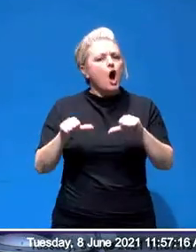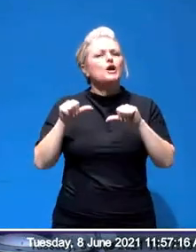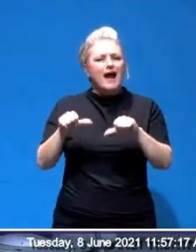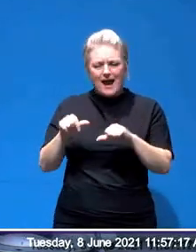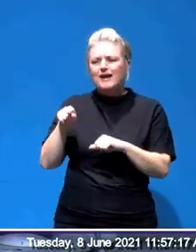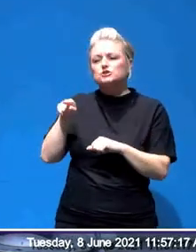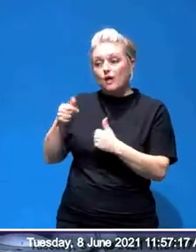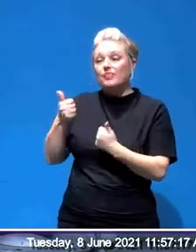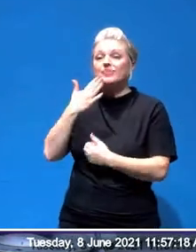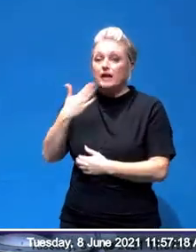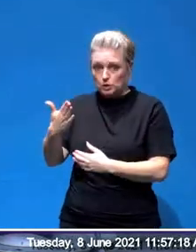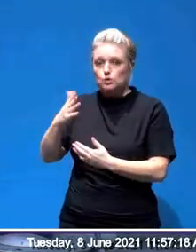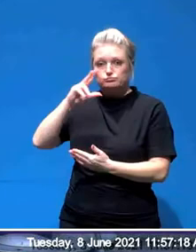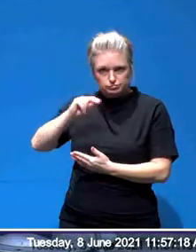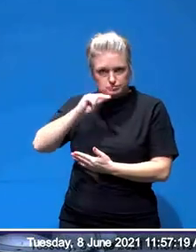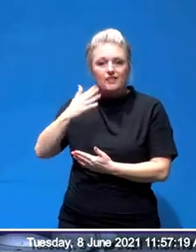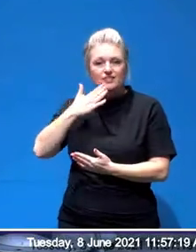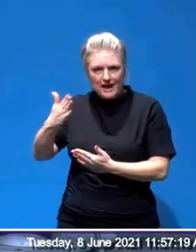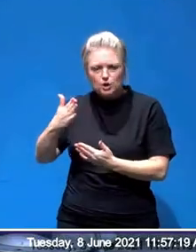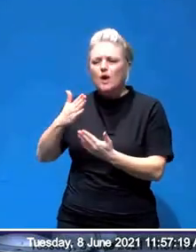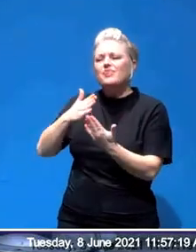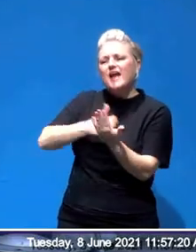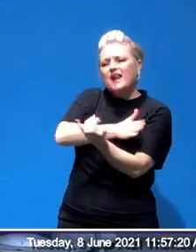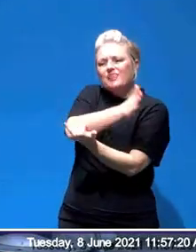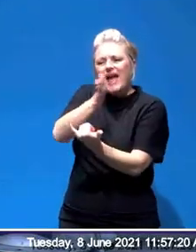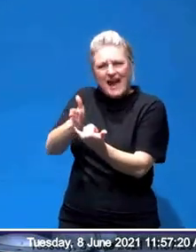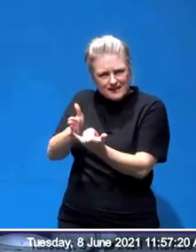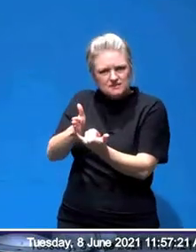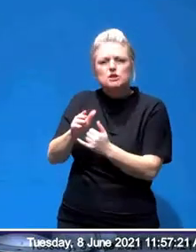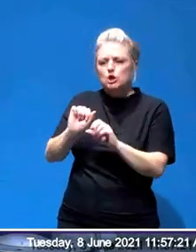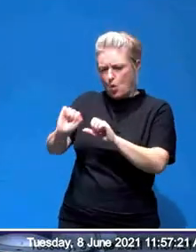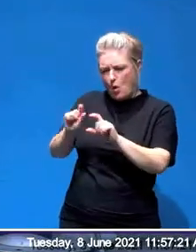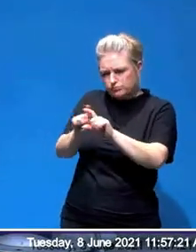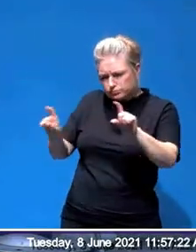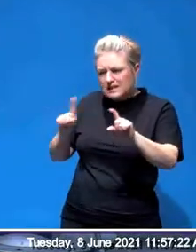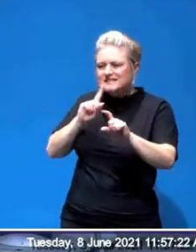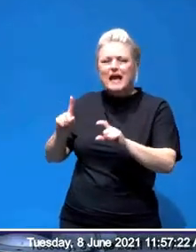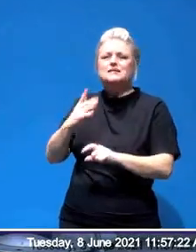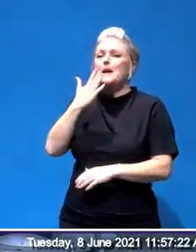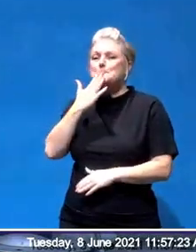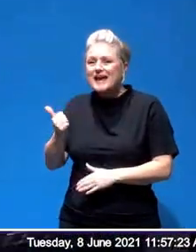I am asking you to PLEASE HELP US??? Yes.